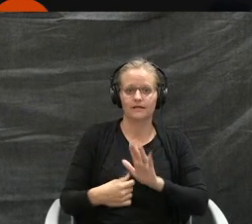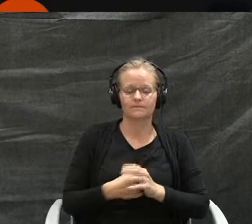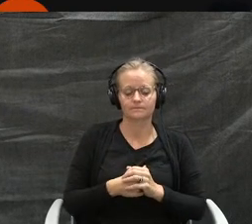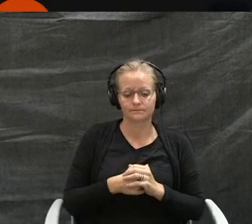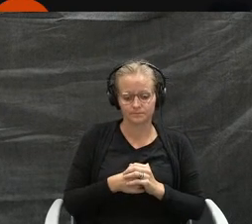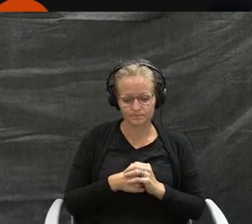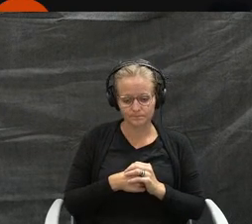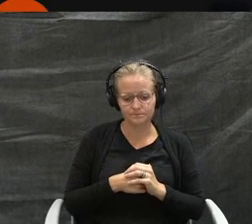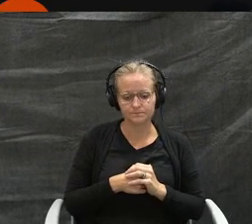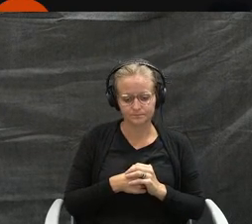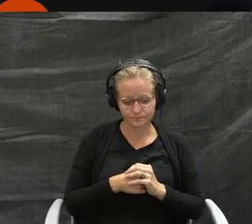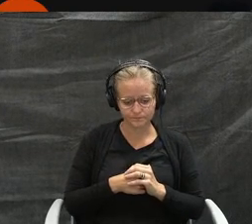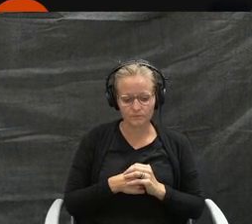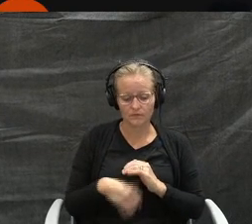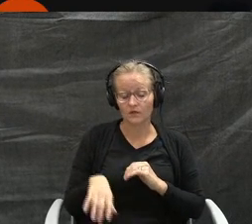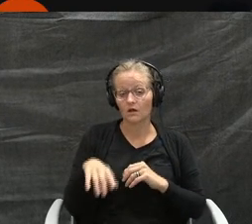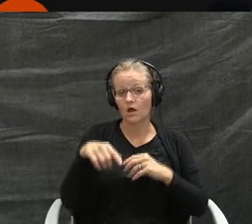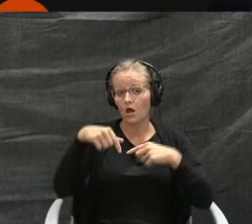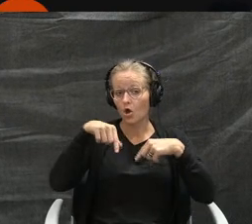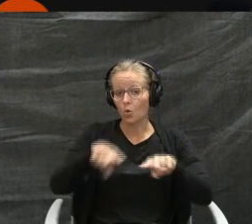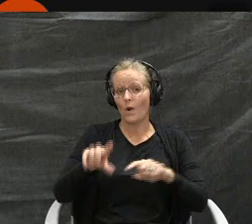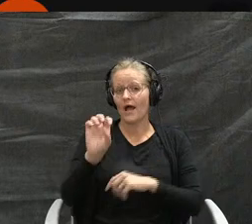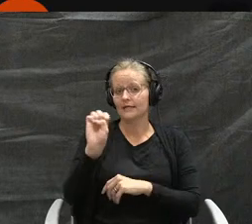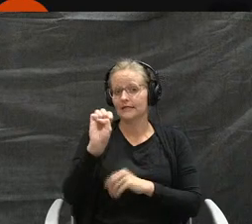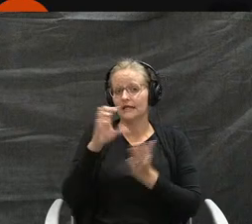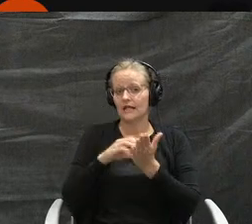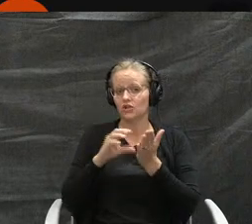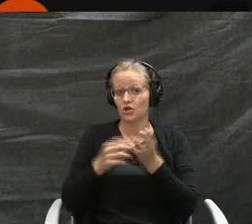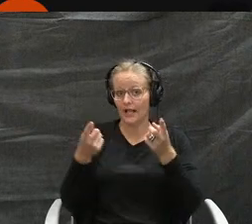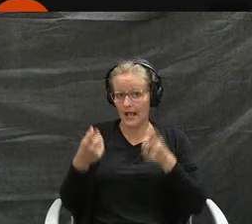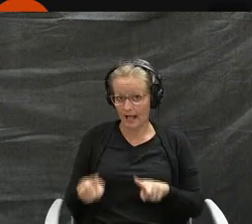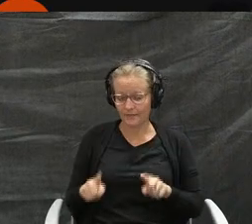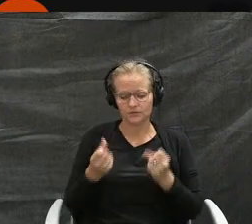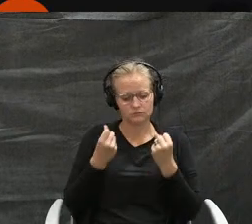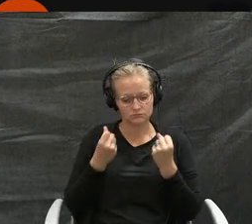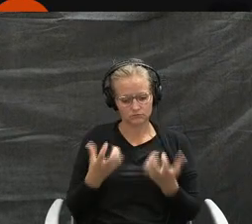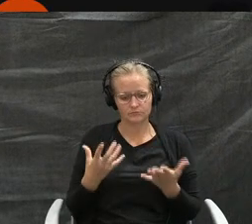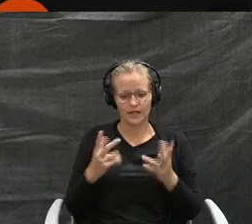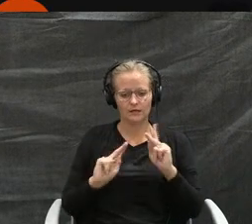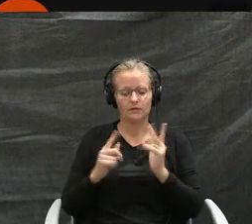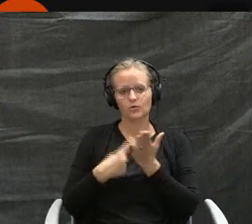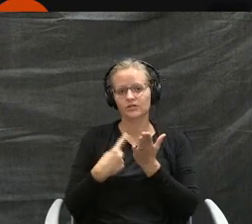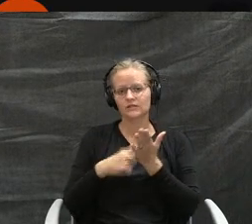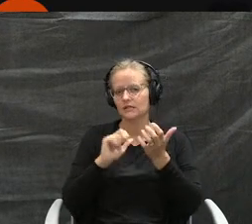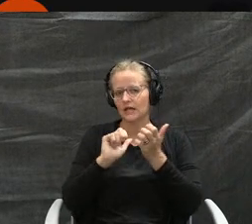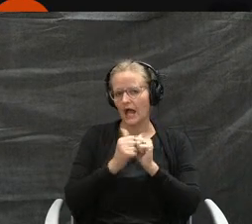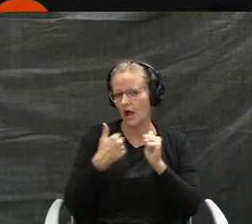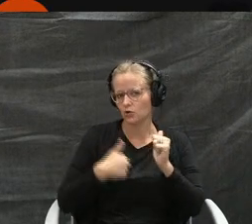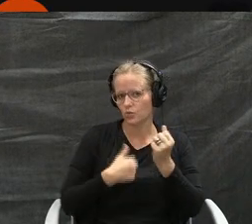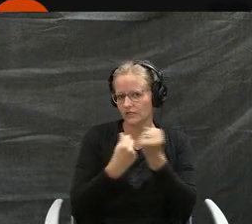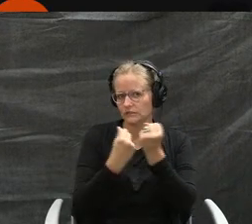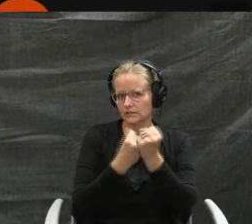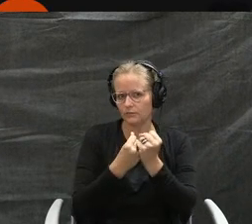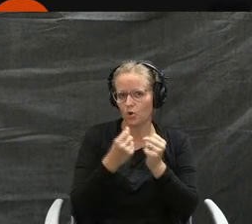Fe learning is occurring. Uhm, there was a lot of discussion how to support students who are struggling with whatever the